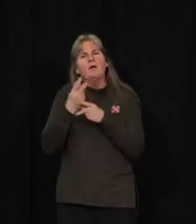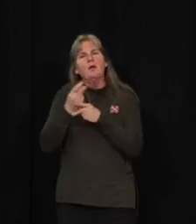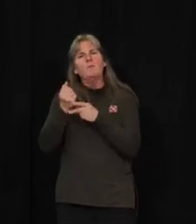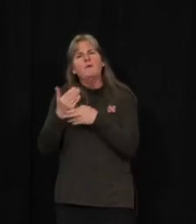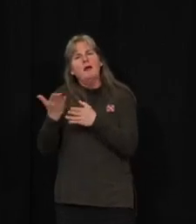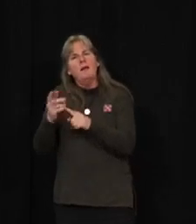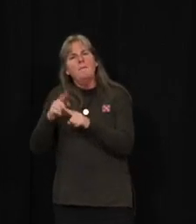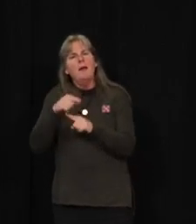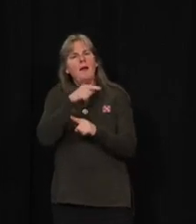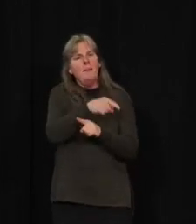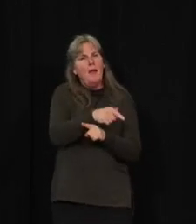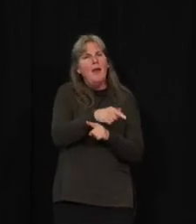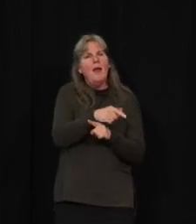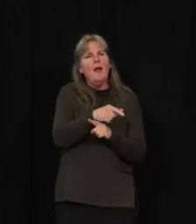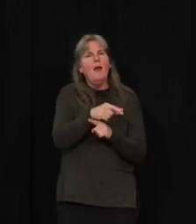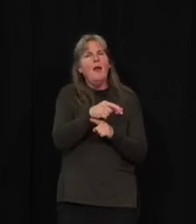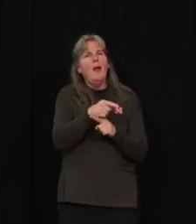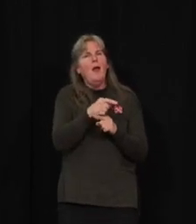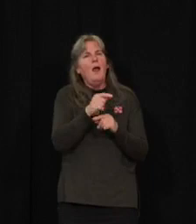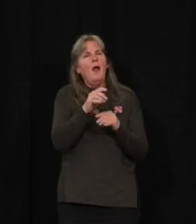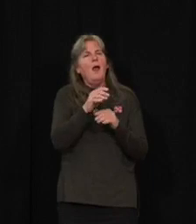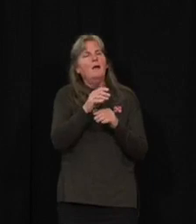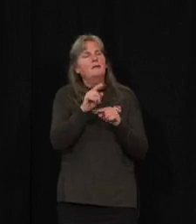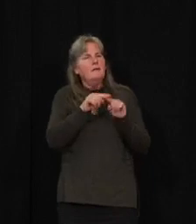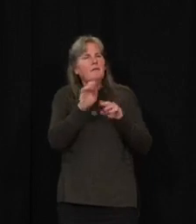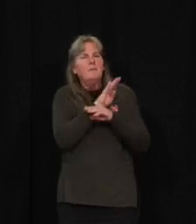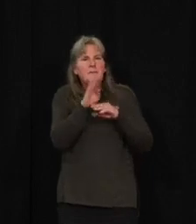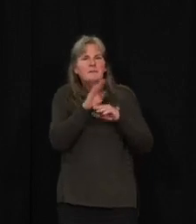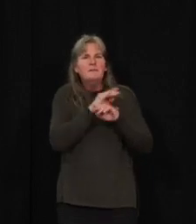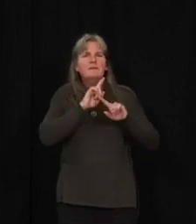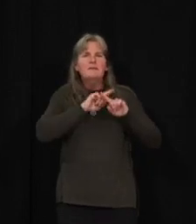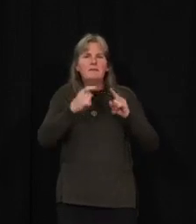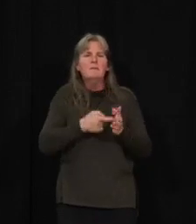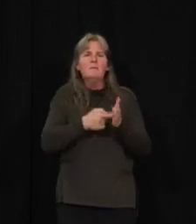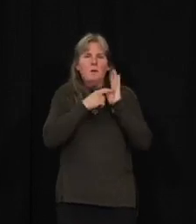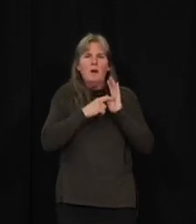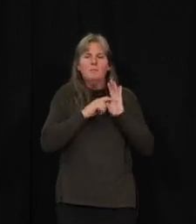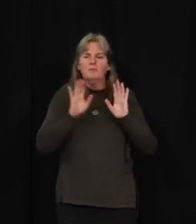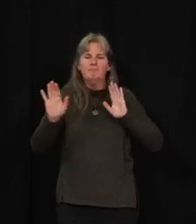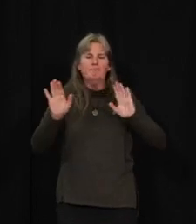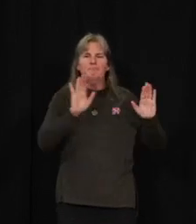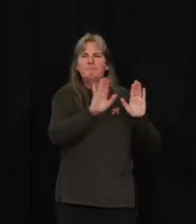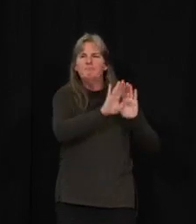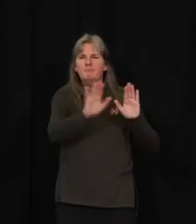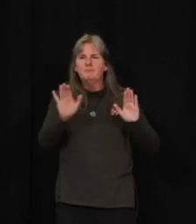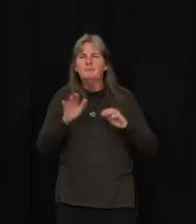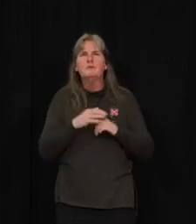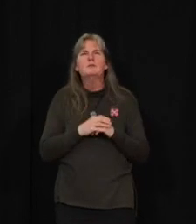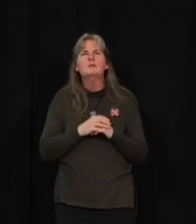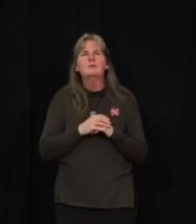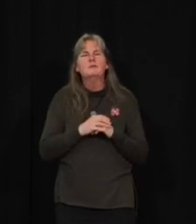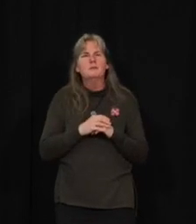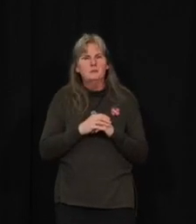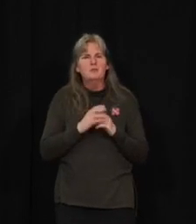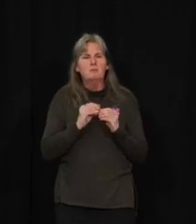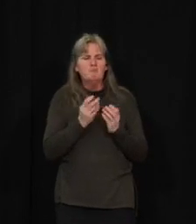Definitely more to come. More details, and more conversations with the business